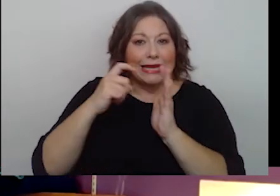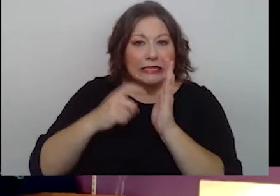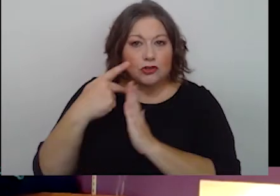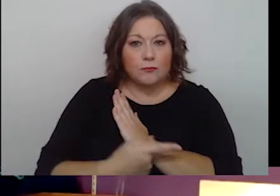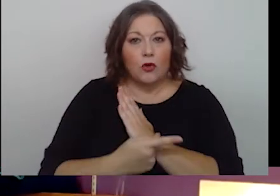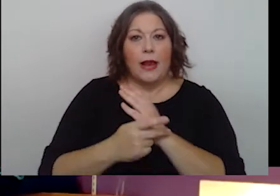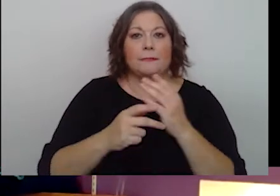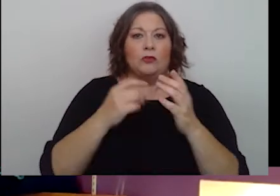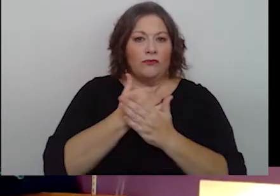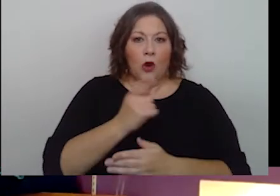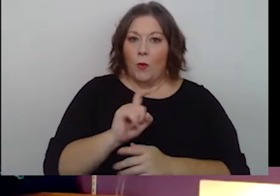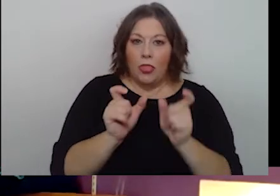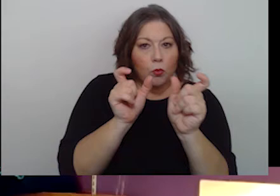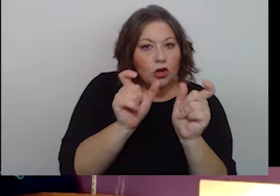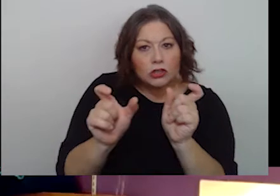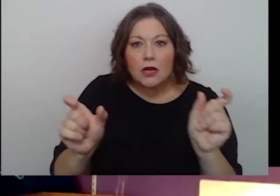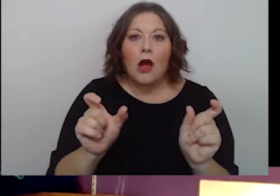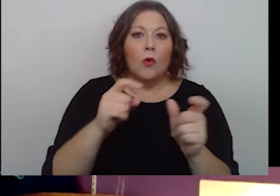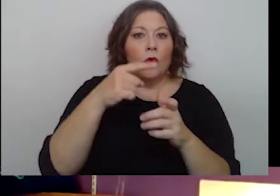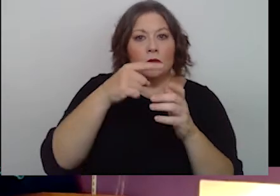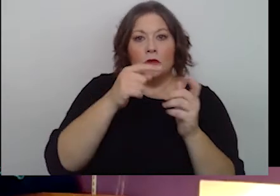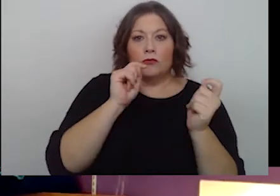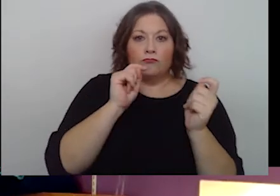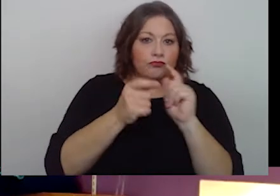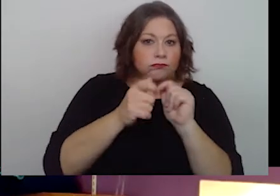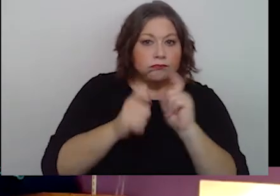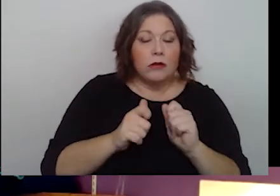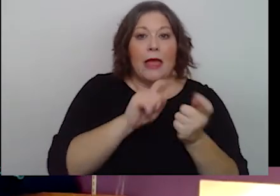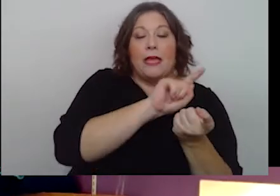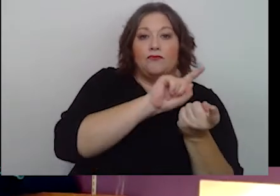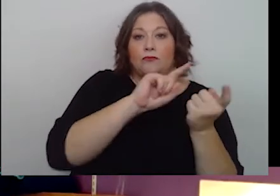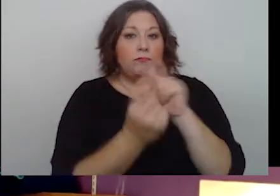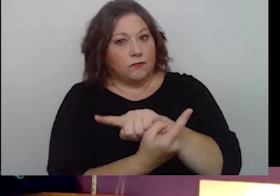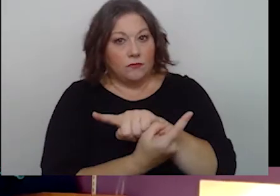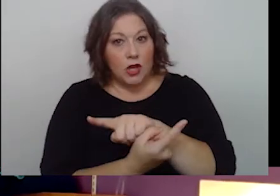figure out where the words are and what they are and then it turns it into a Word document